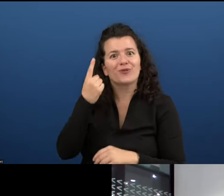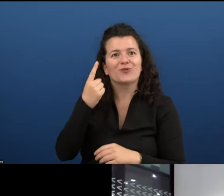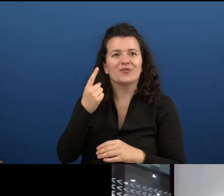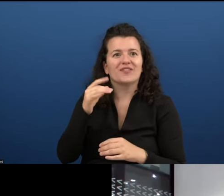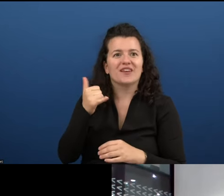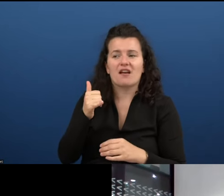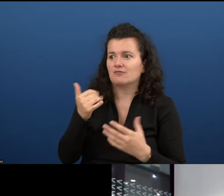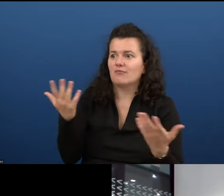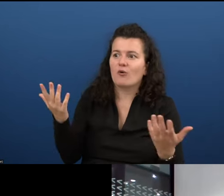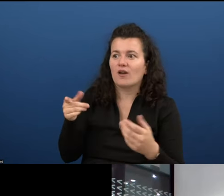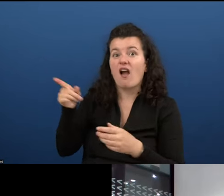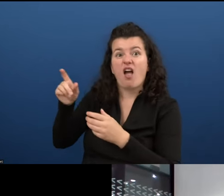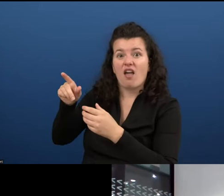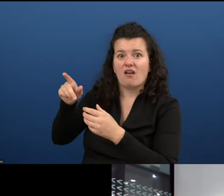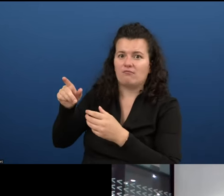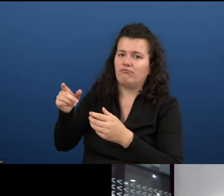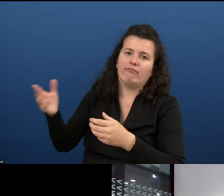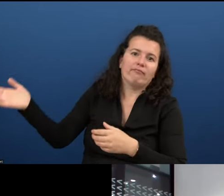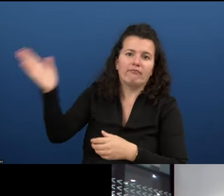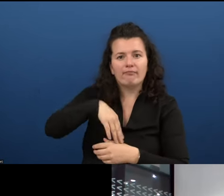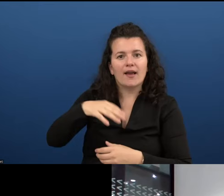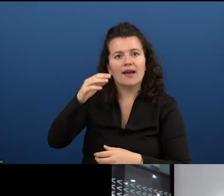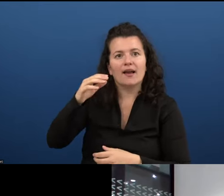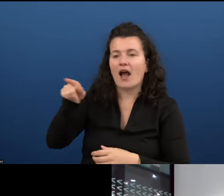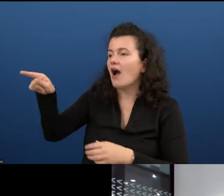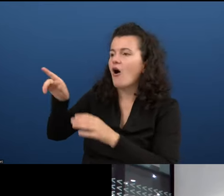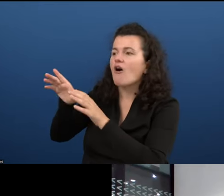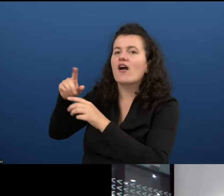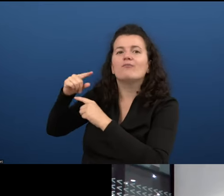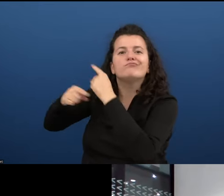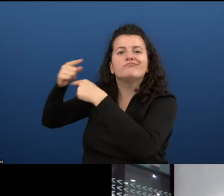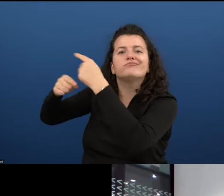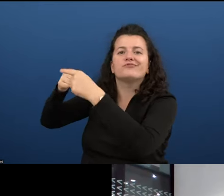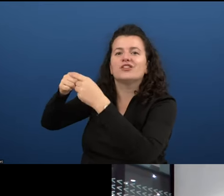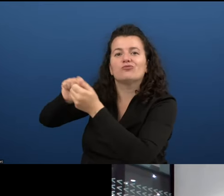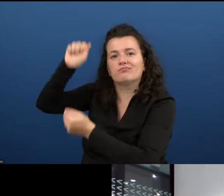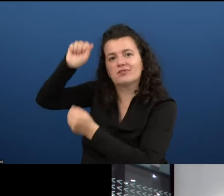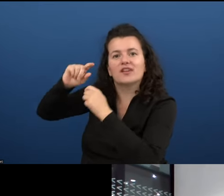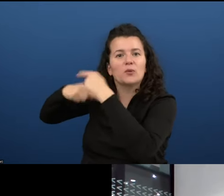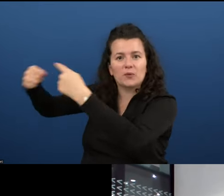and speak you know to in some of our programs. 14:37:01 So we are also doing is that you